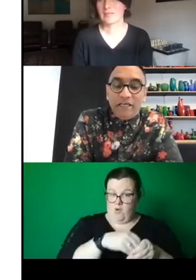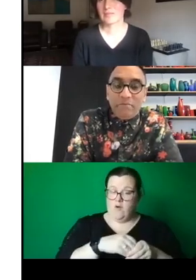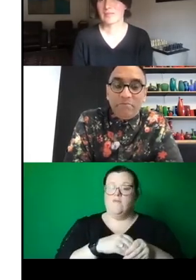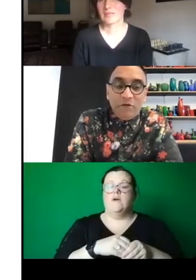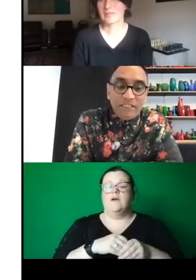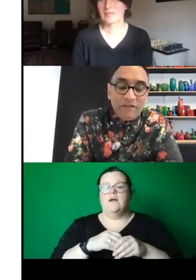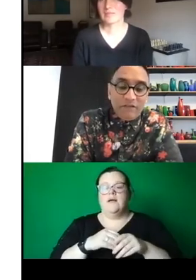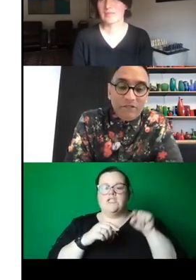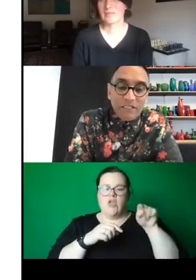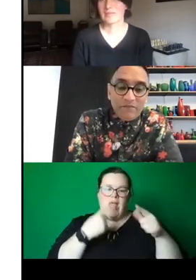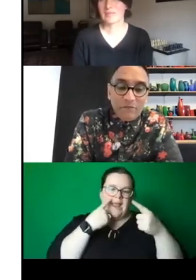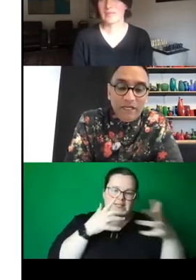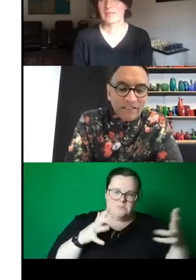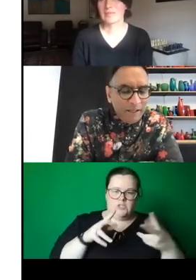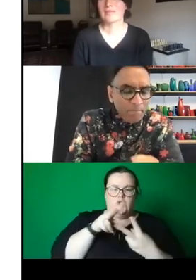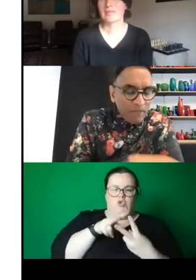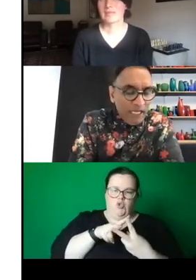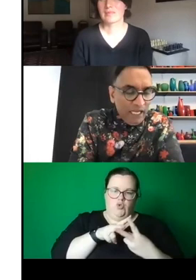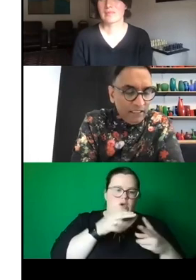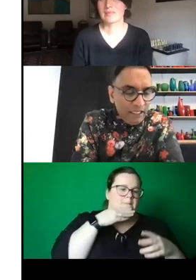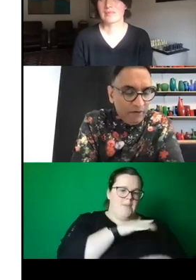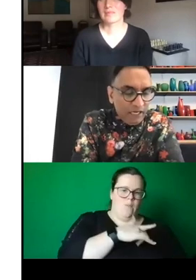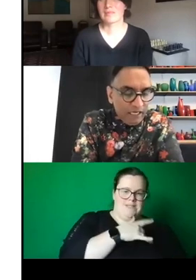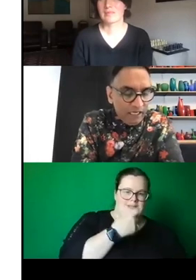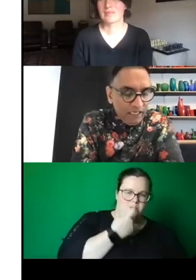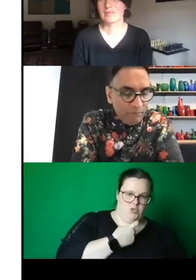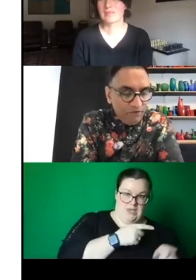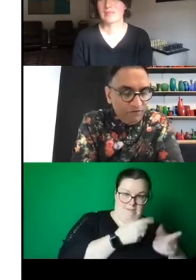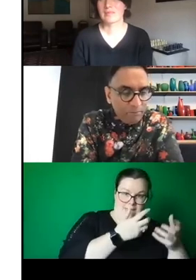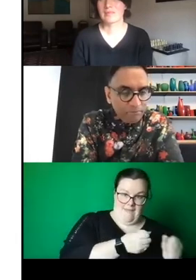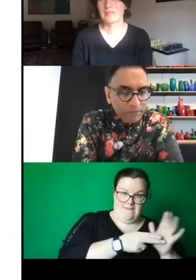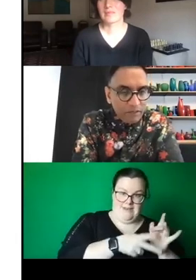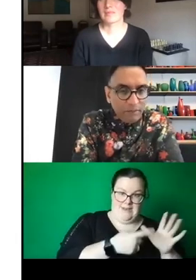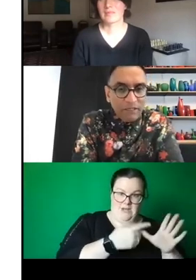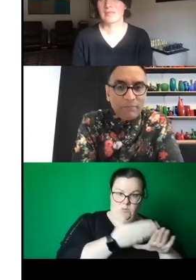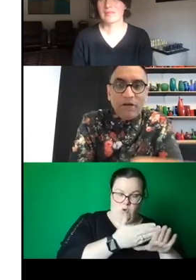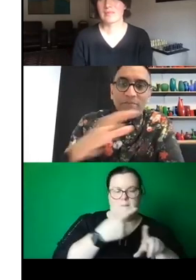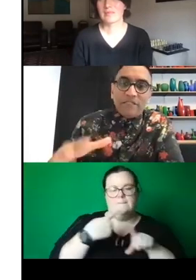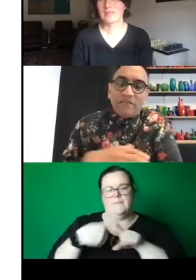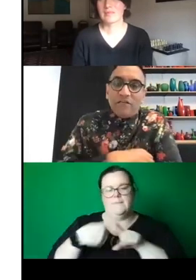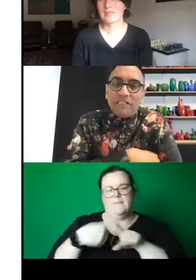melbourne's living museum of the west and there are a number of um public programs associated